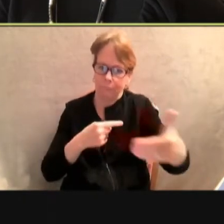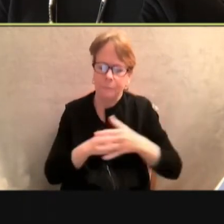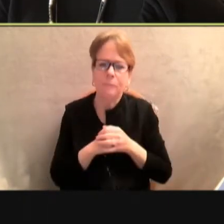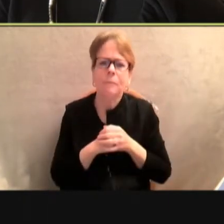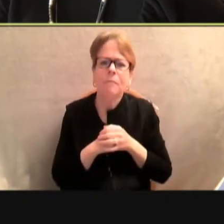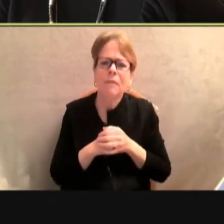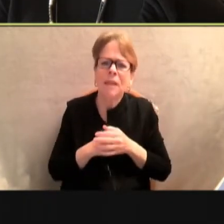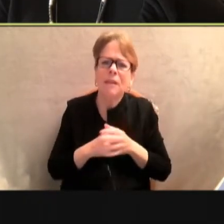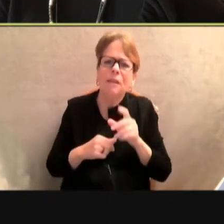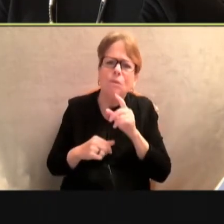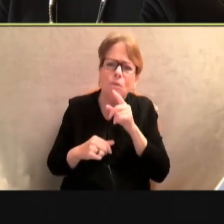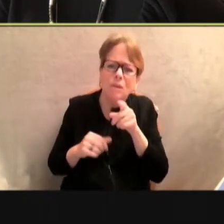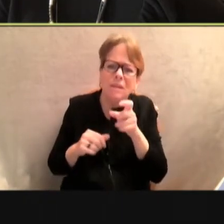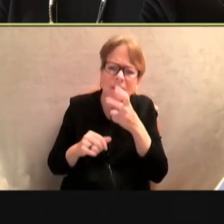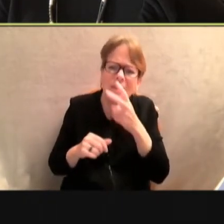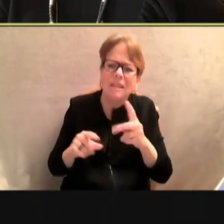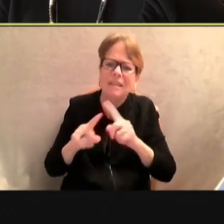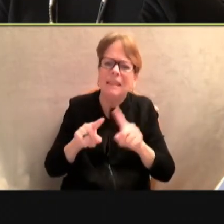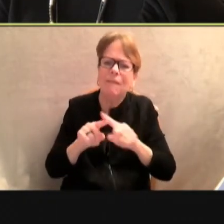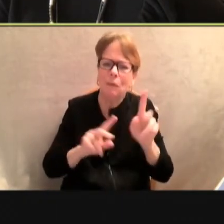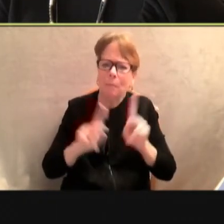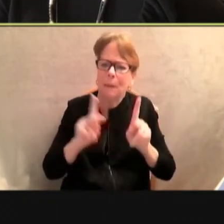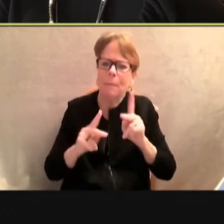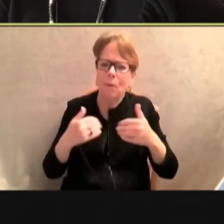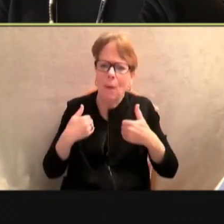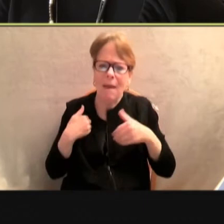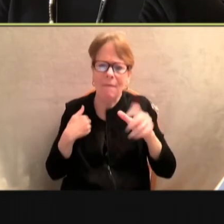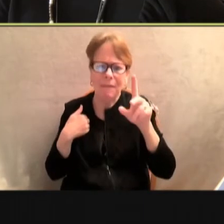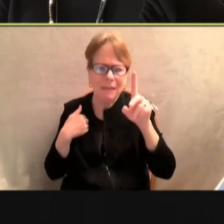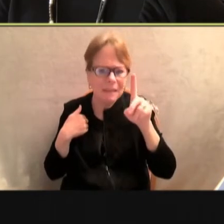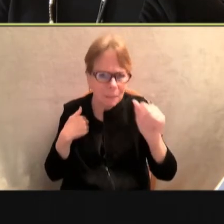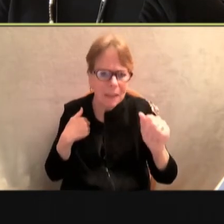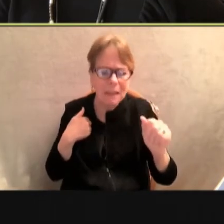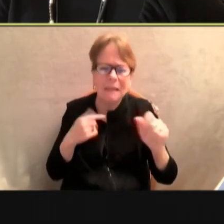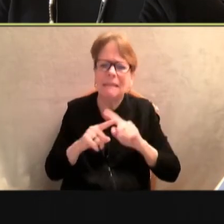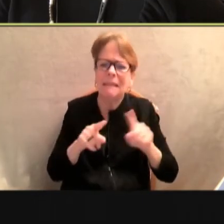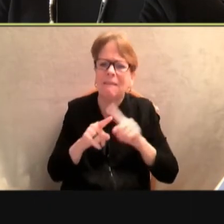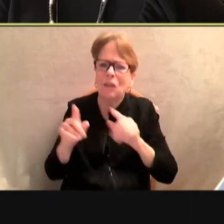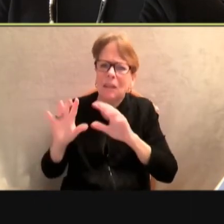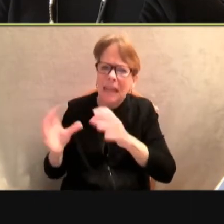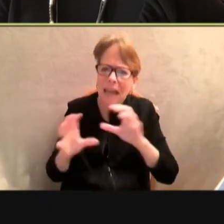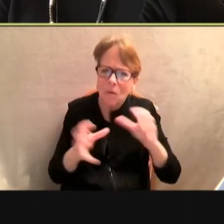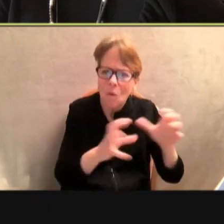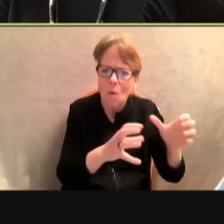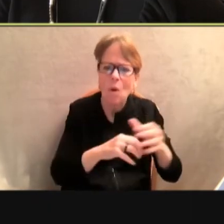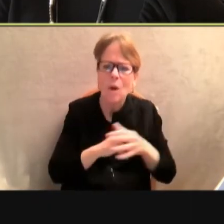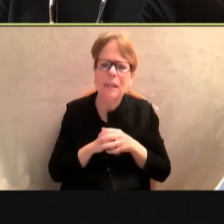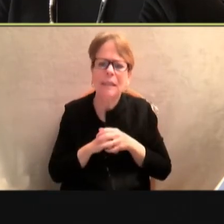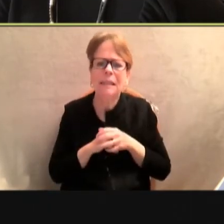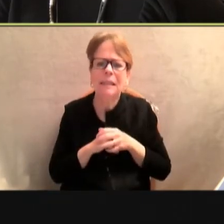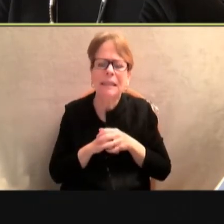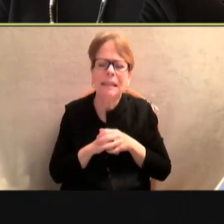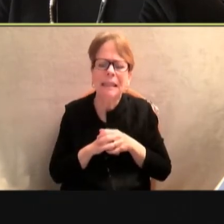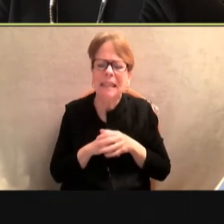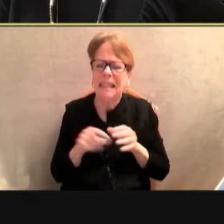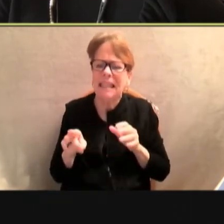both categories of individuals with disabilities. And if you don't have it, you don't have it.